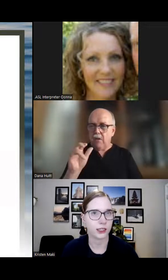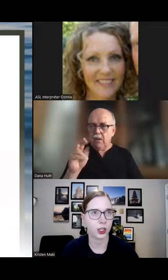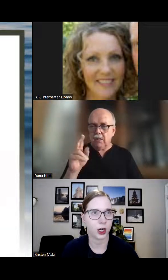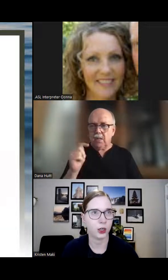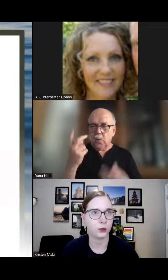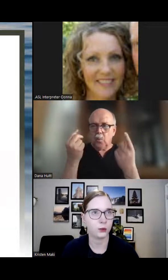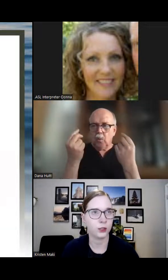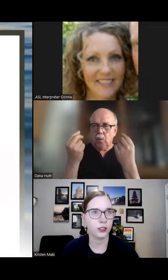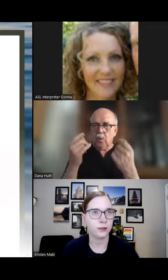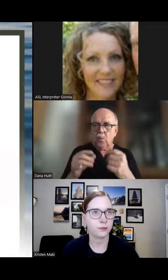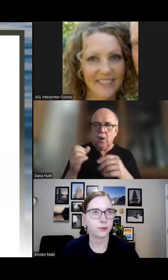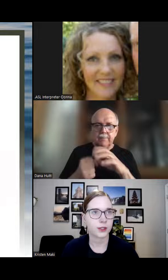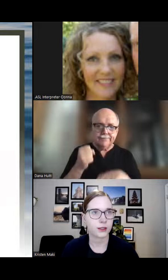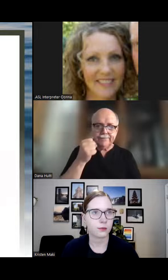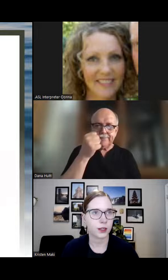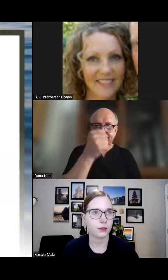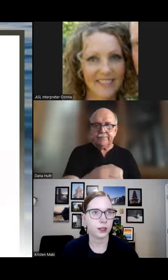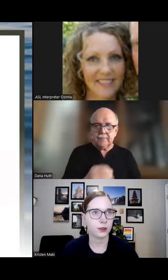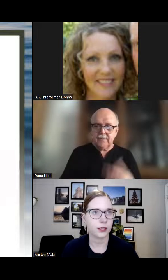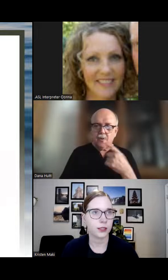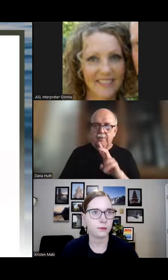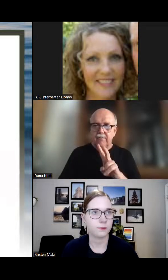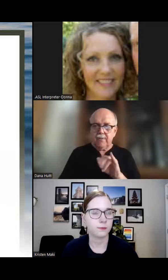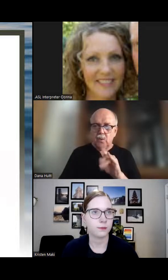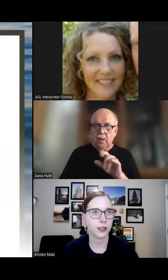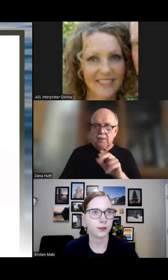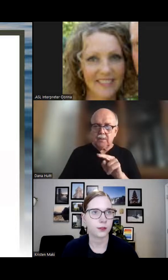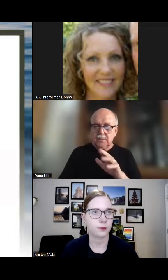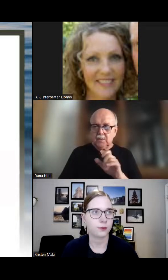contribute to WA Cares Fund. But if you work in Washington and